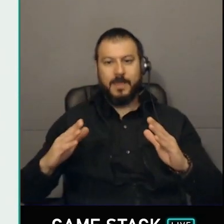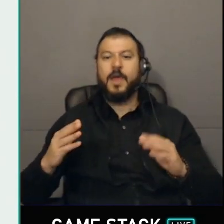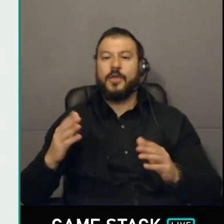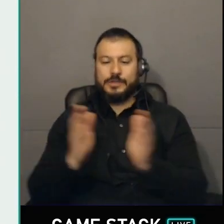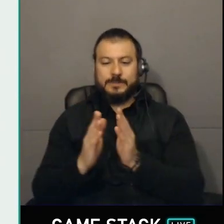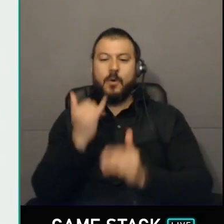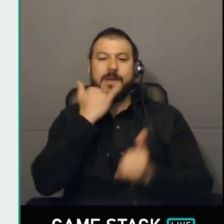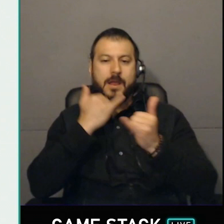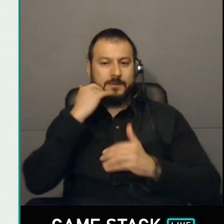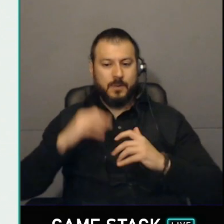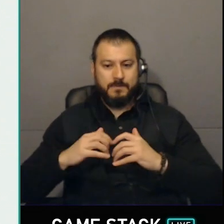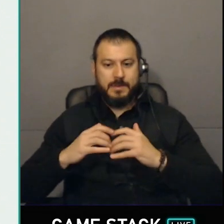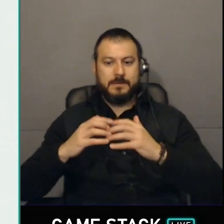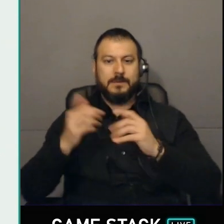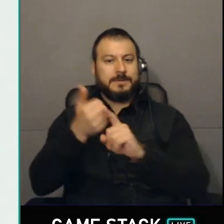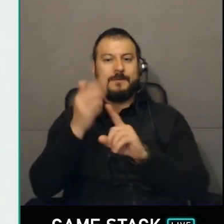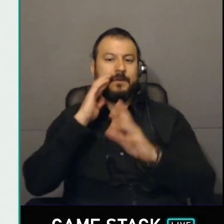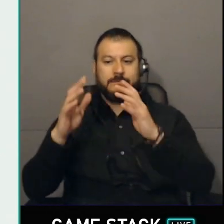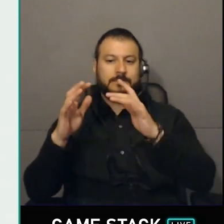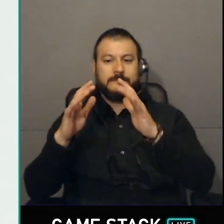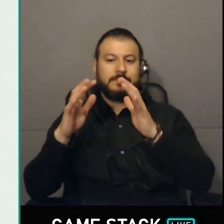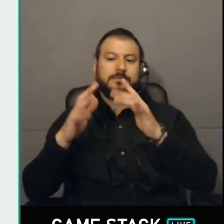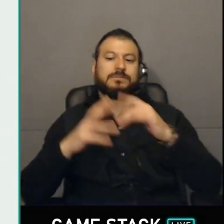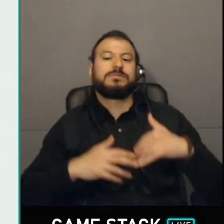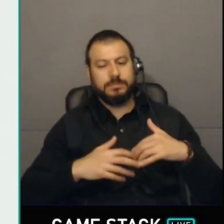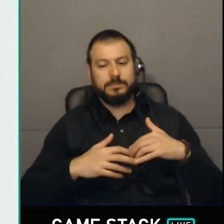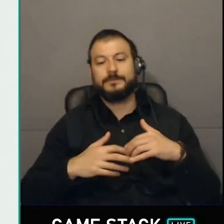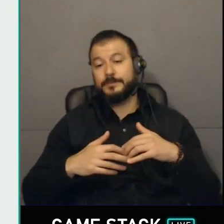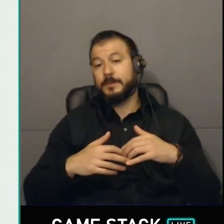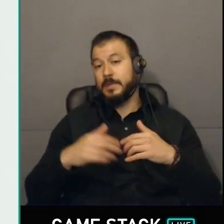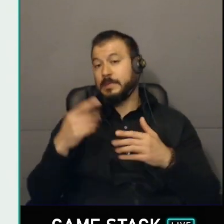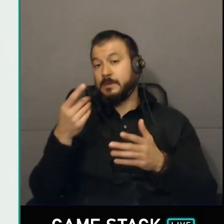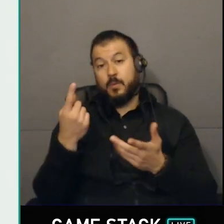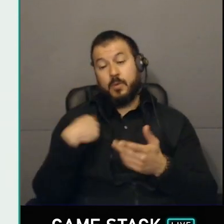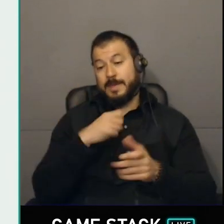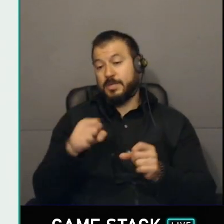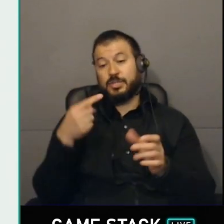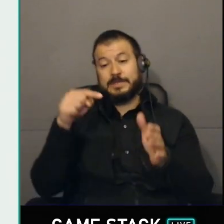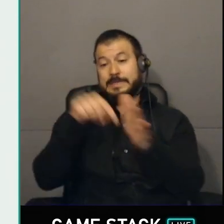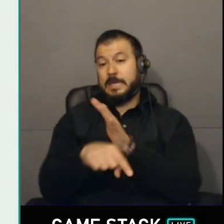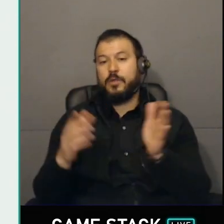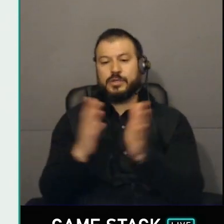One simple solution is just to kill the small velocities, and remove them. That will drop the error to zero,